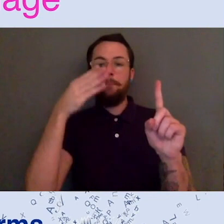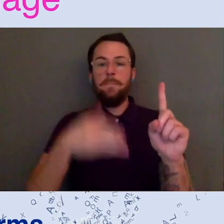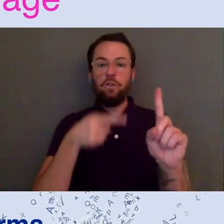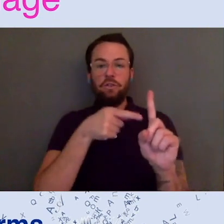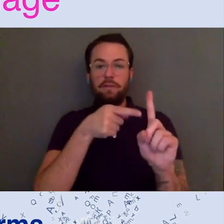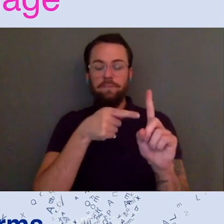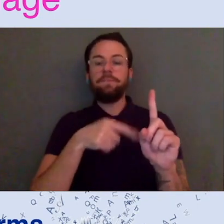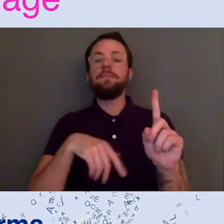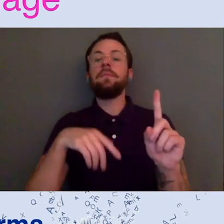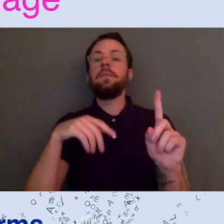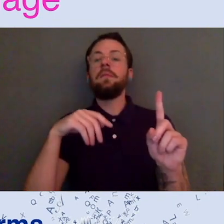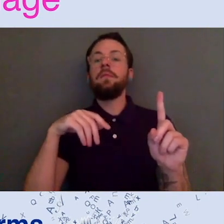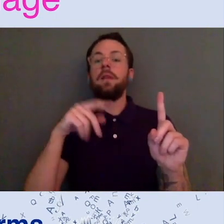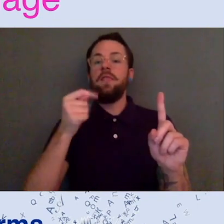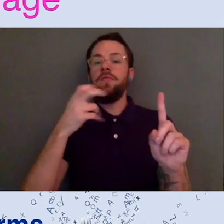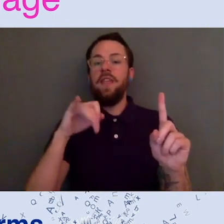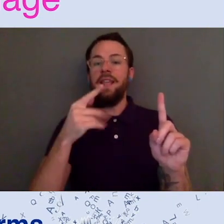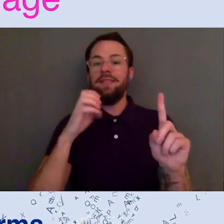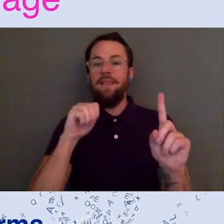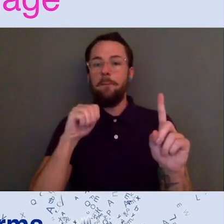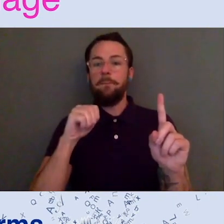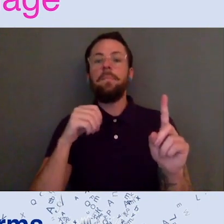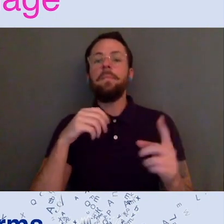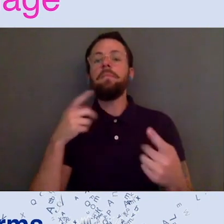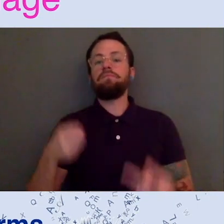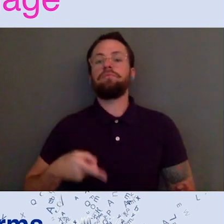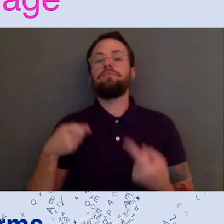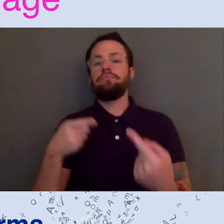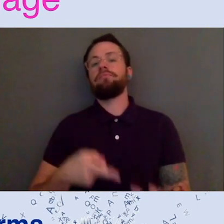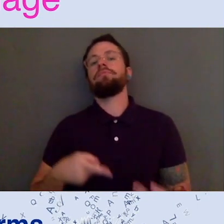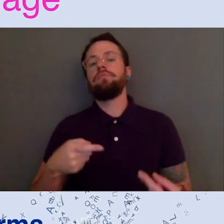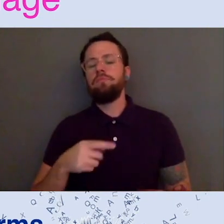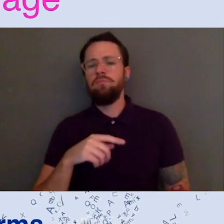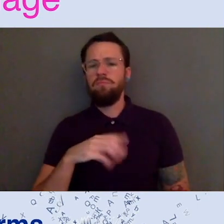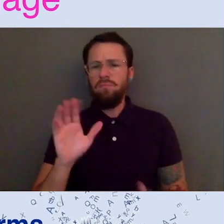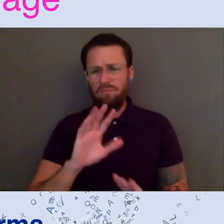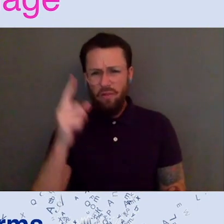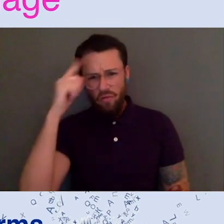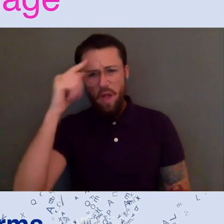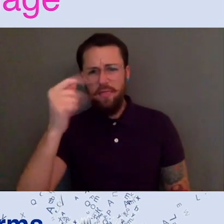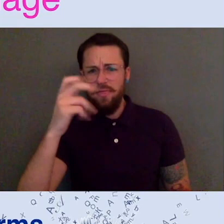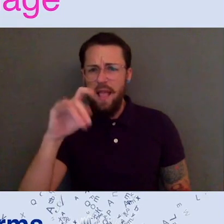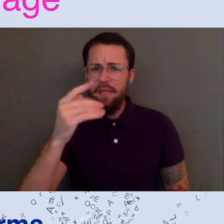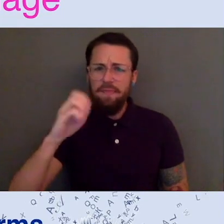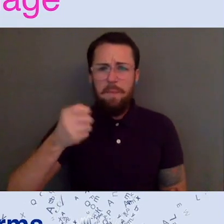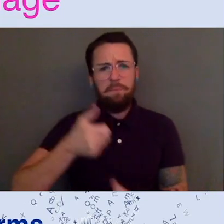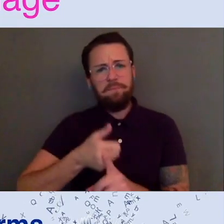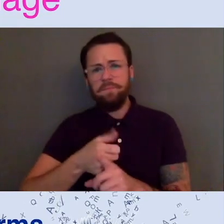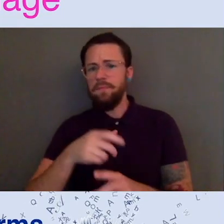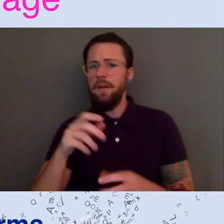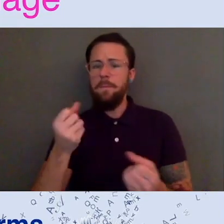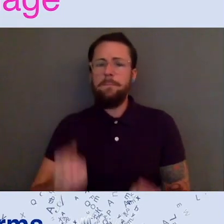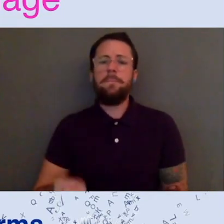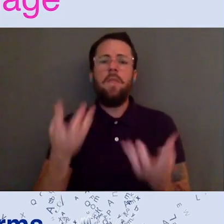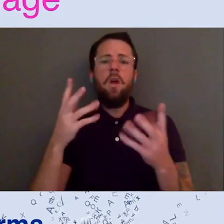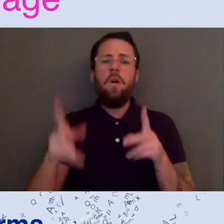Pronouns are also a very important language tool that we can use to signal our identity